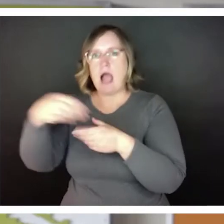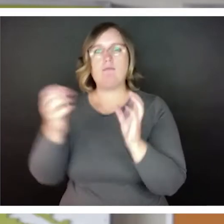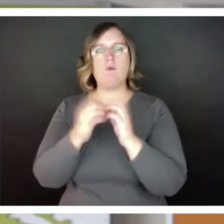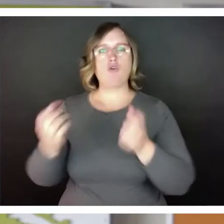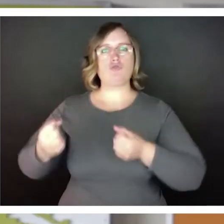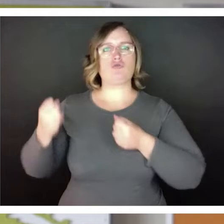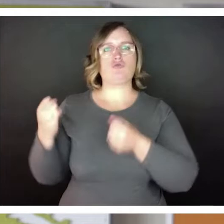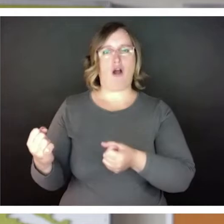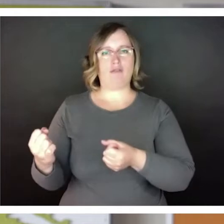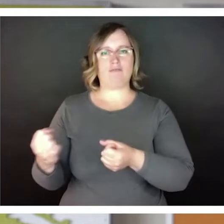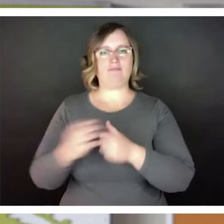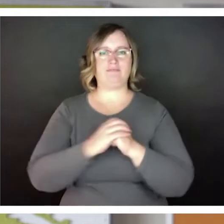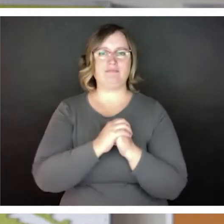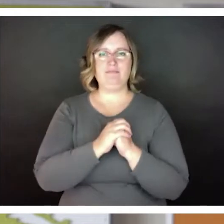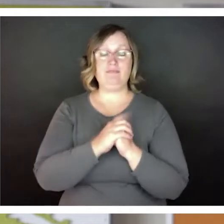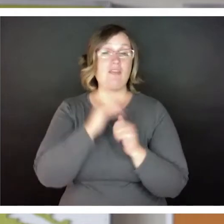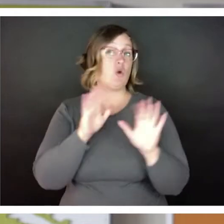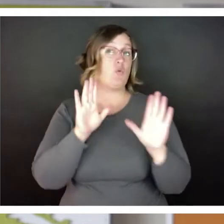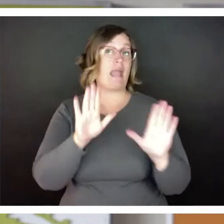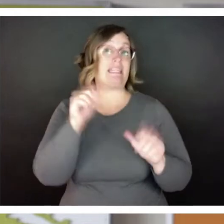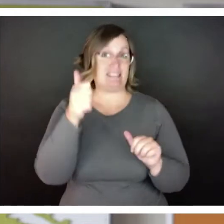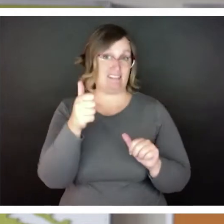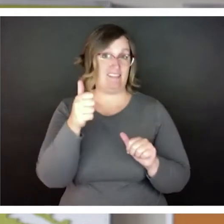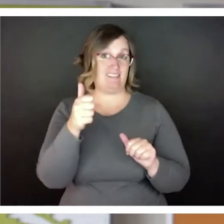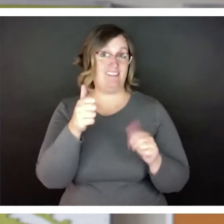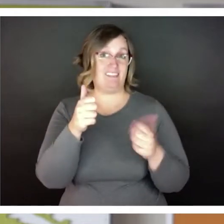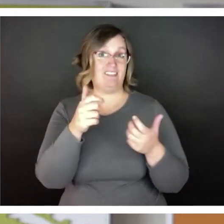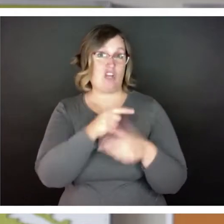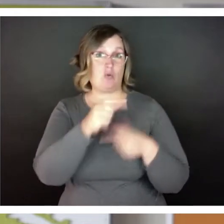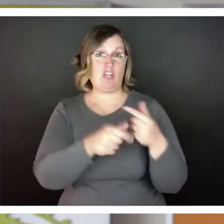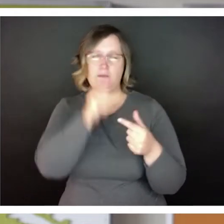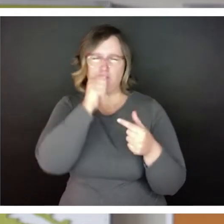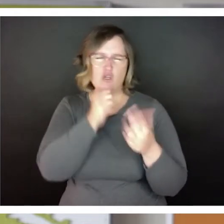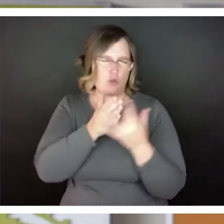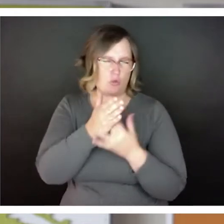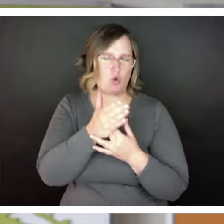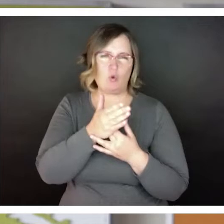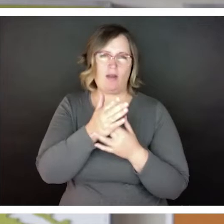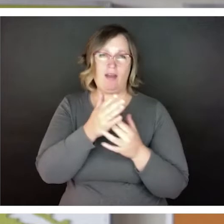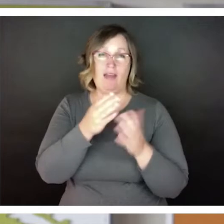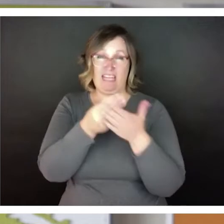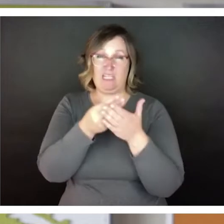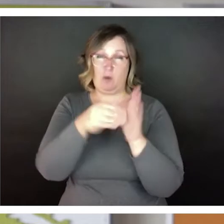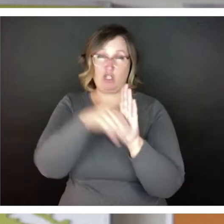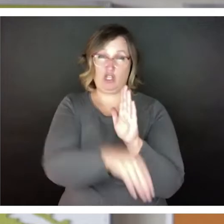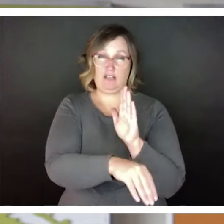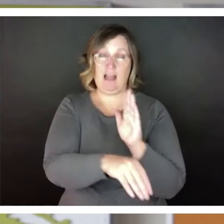The so-called greatest generation pushed through the depression, fought heroically in World War II